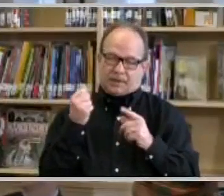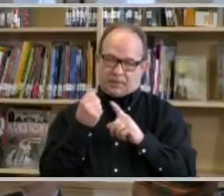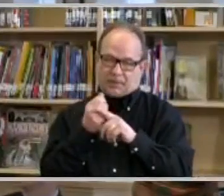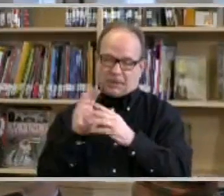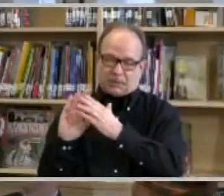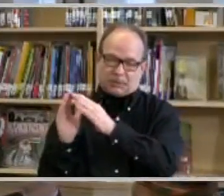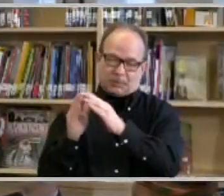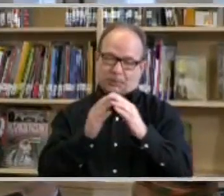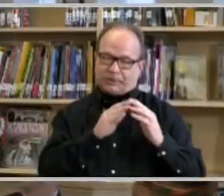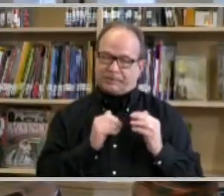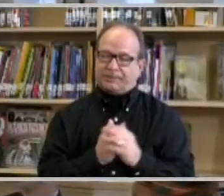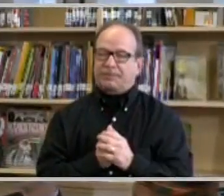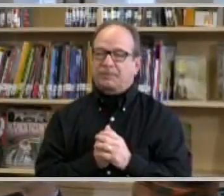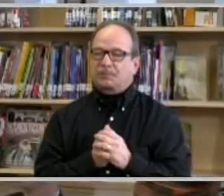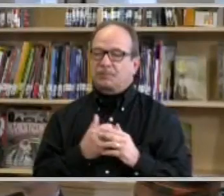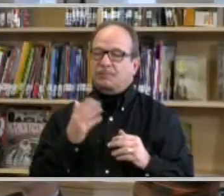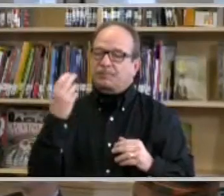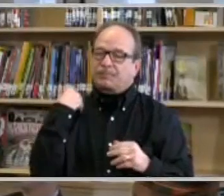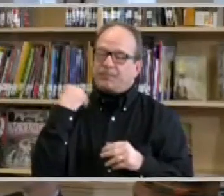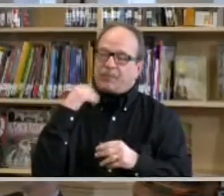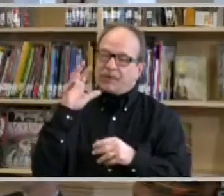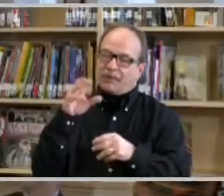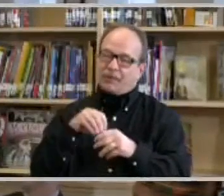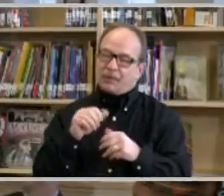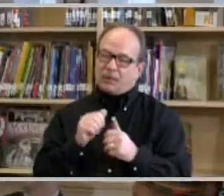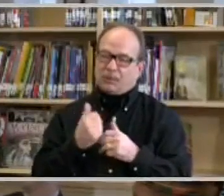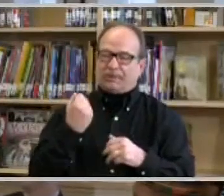KNOWLEDGE ON HOW LAW ENFORCEMENT IMPACT OUR COMMUNITY.